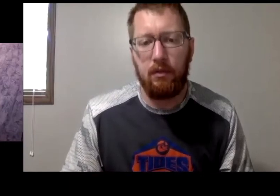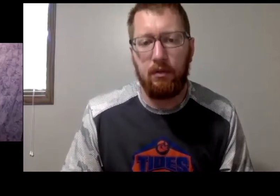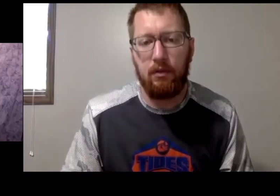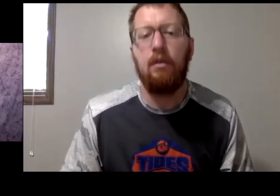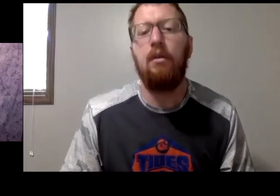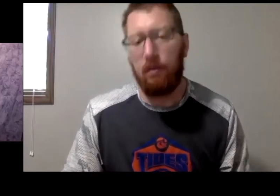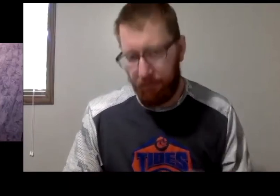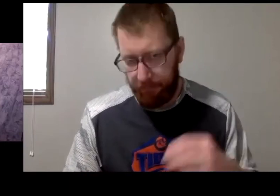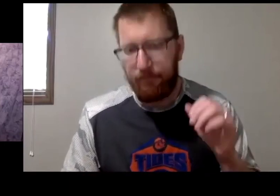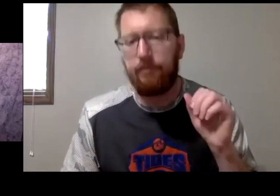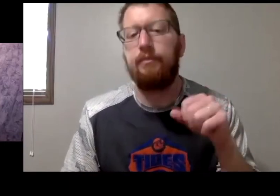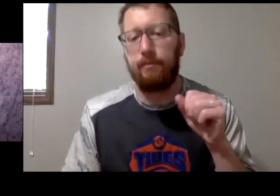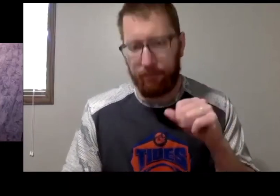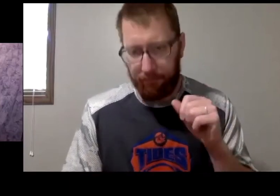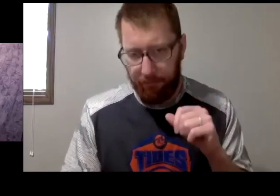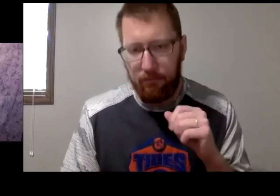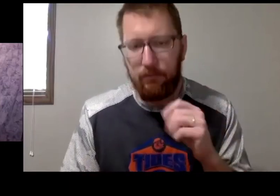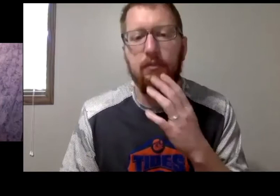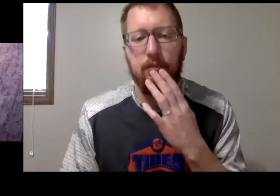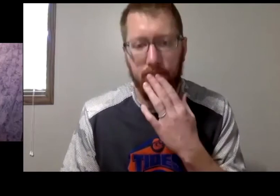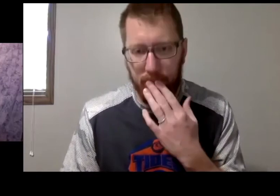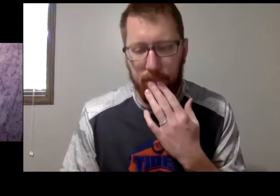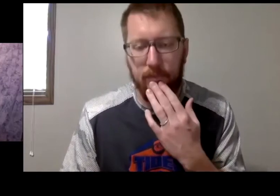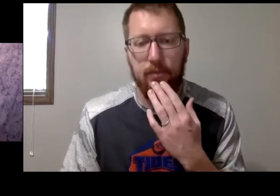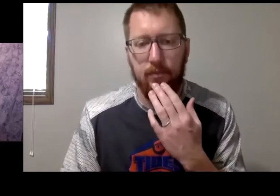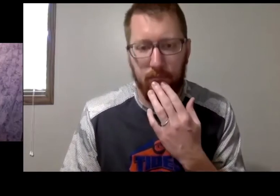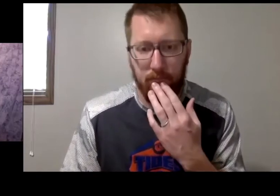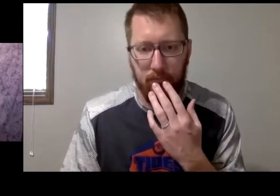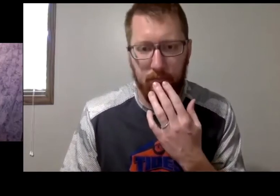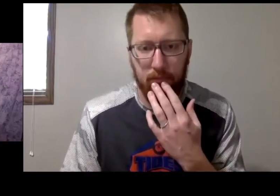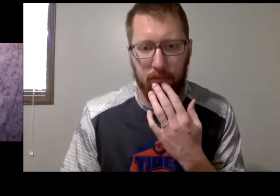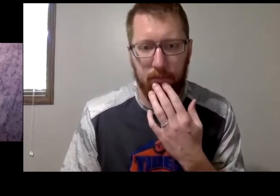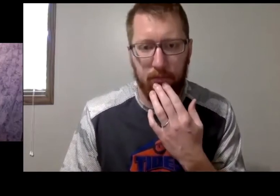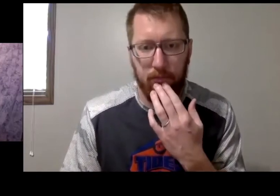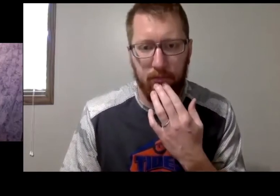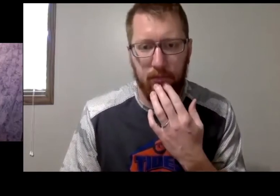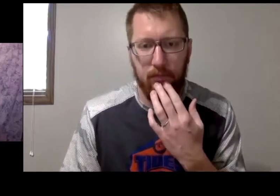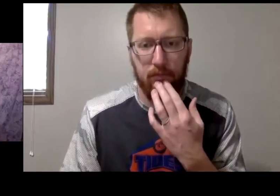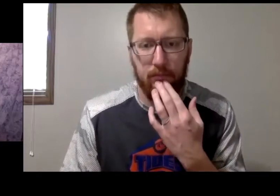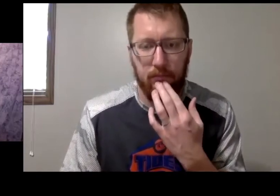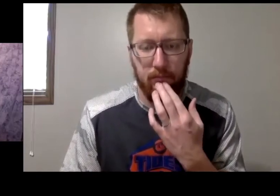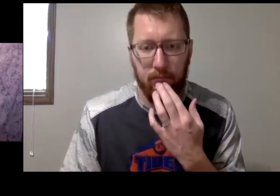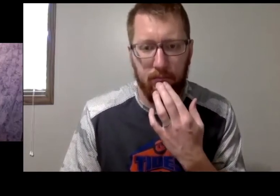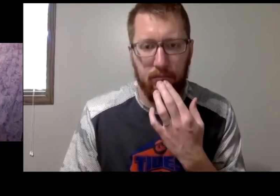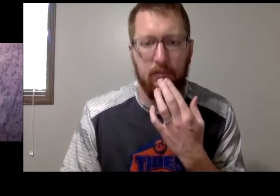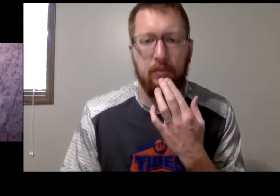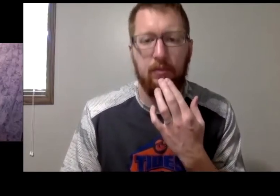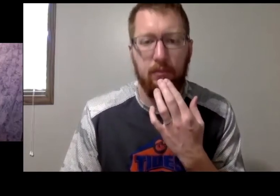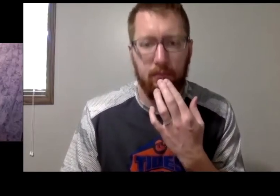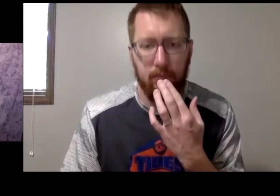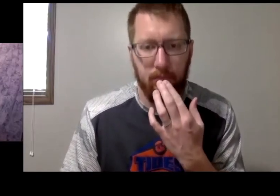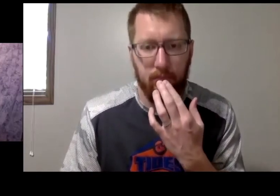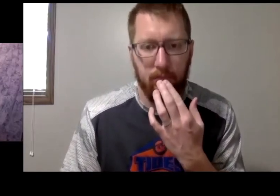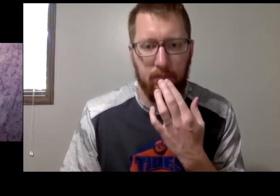And so it's just a streaming service. And I think they're like 10 episodes for this show.